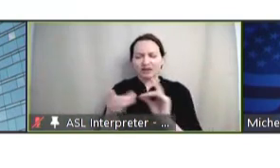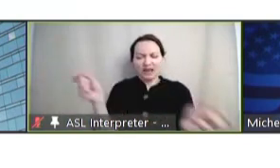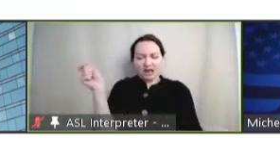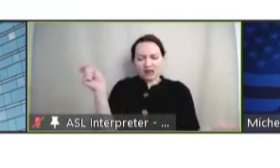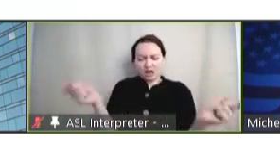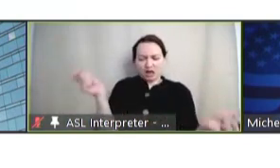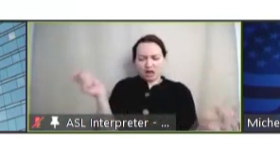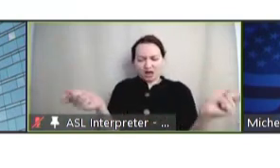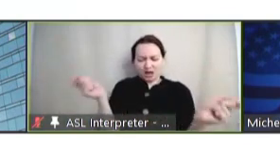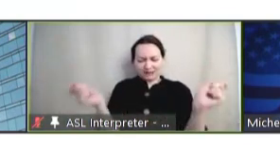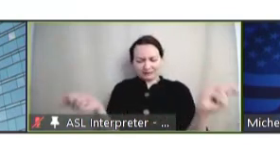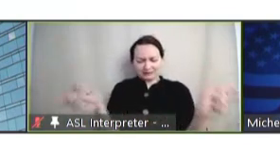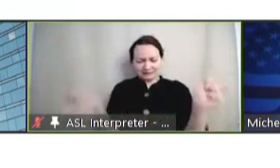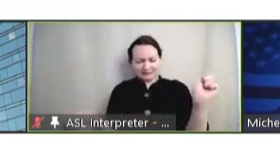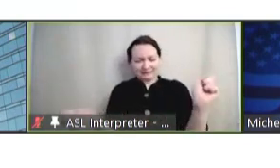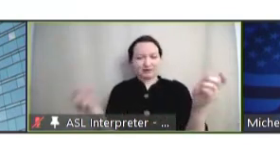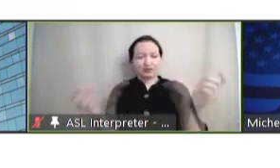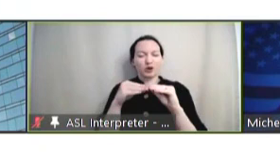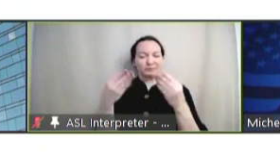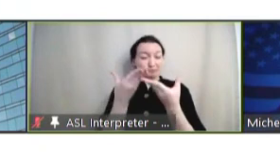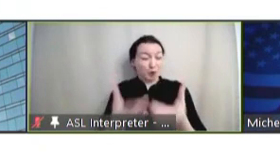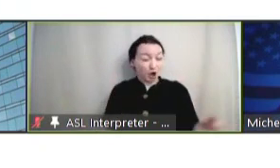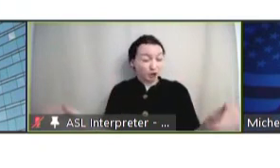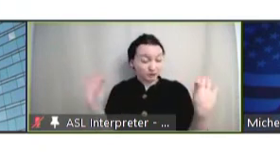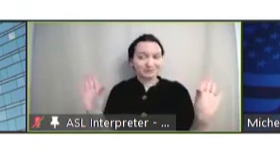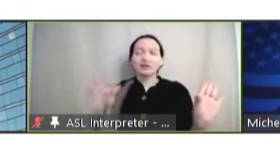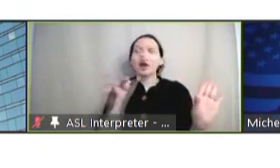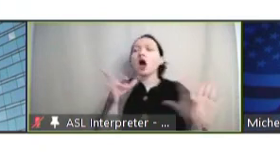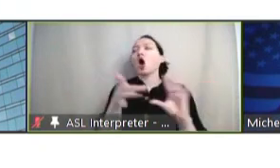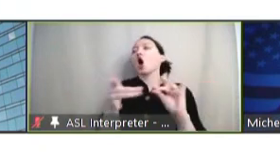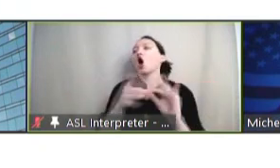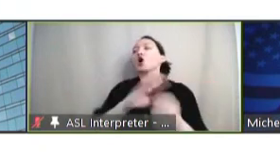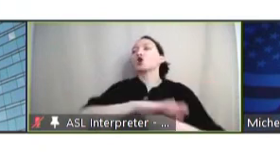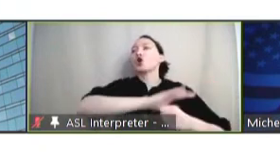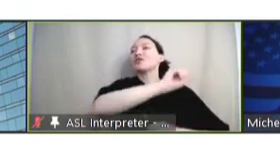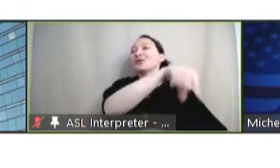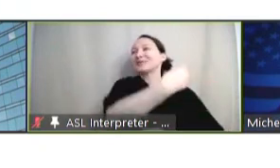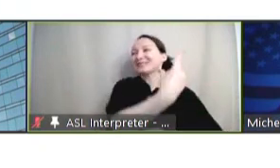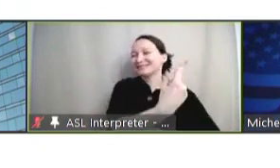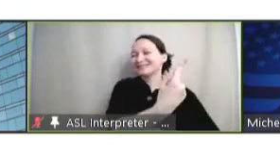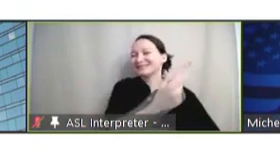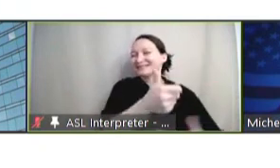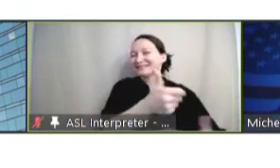and broaden them so that we're not just talking about COVID? And maybe help move people forward?